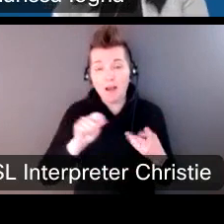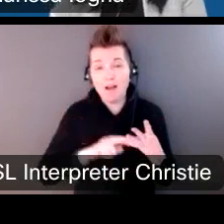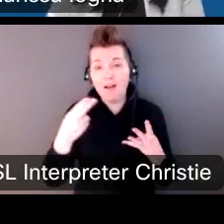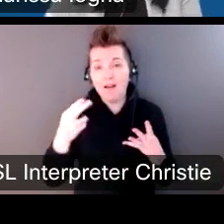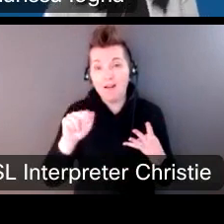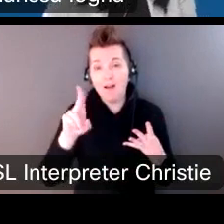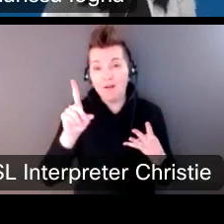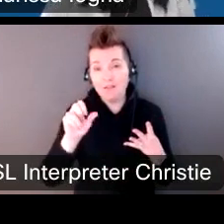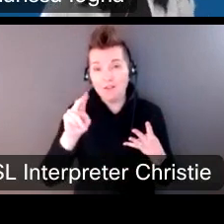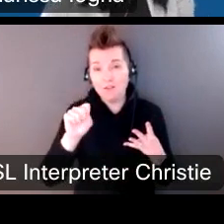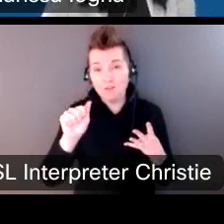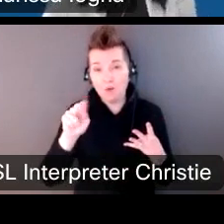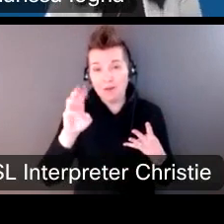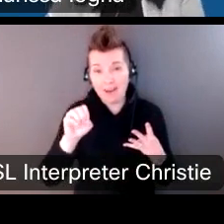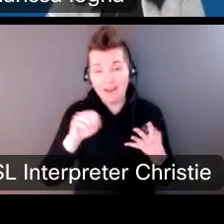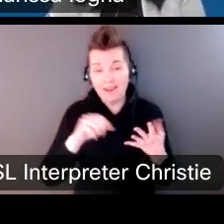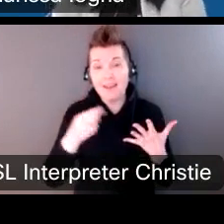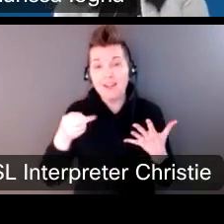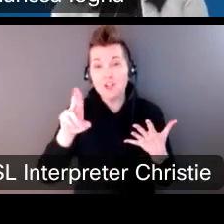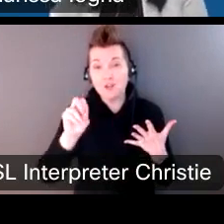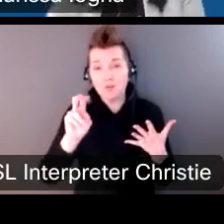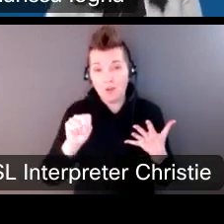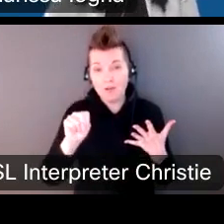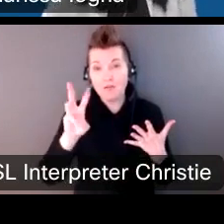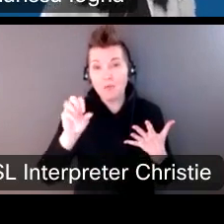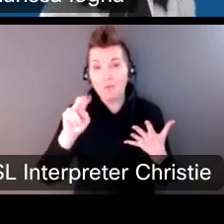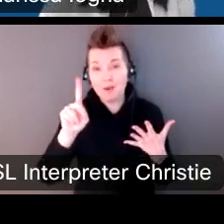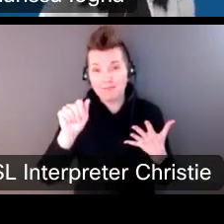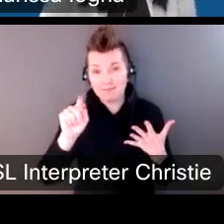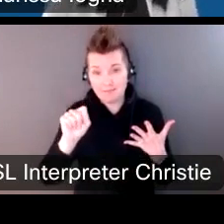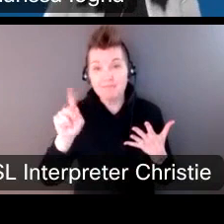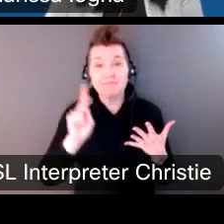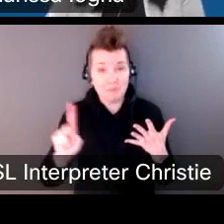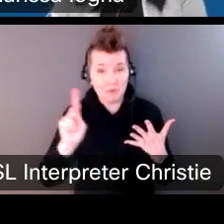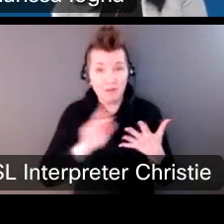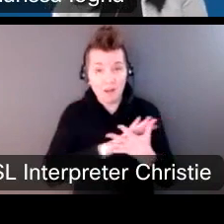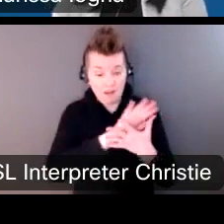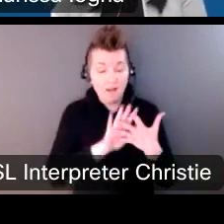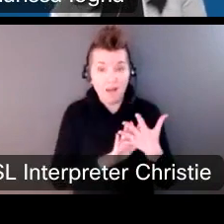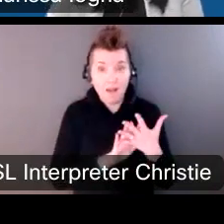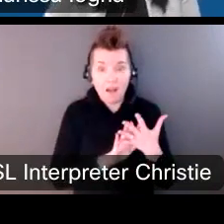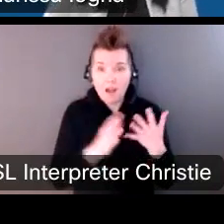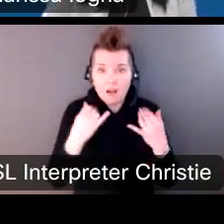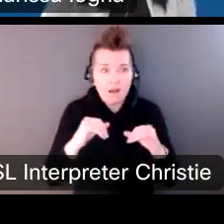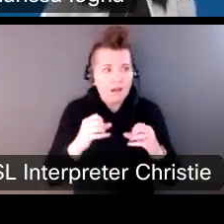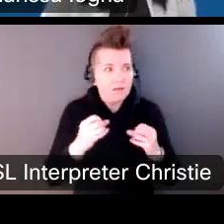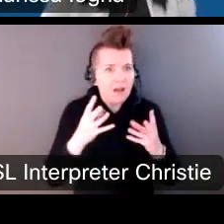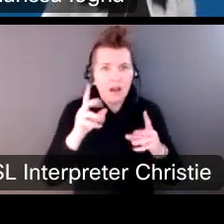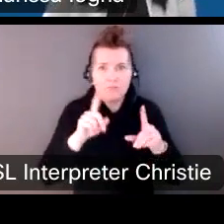and the Huron-Wendat Peoples and continues to be home to many diverse First Nations,